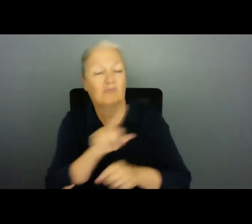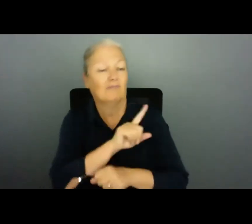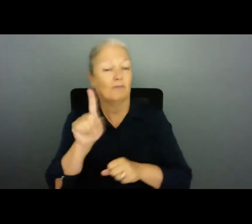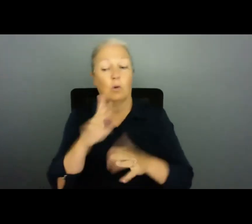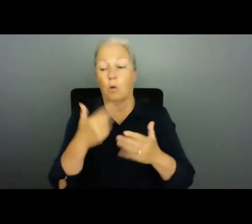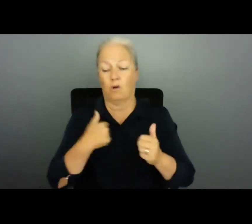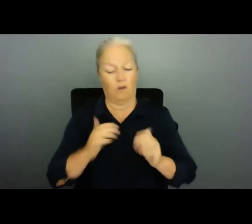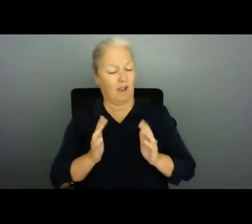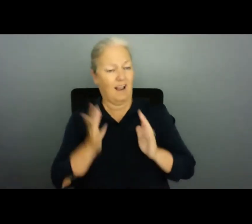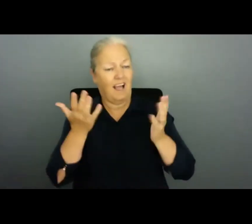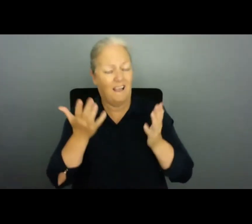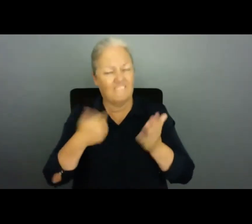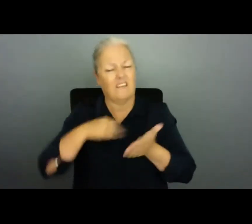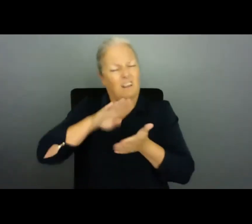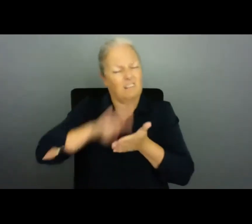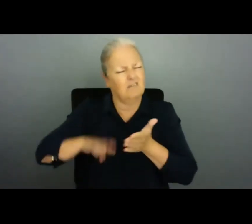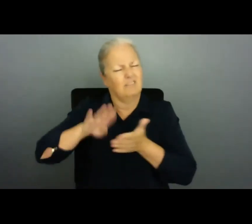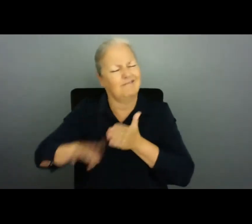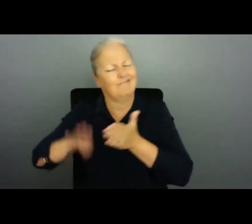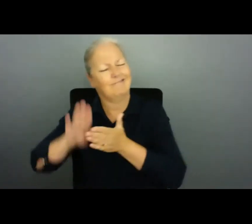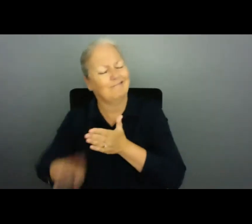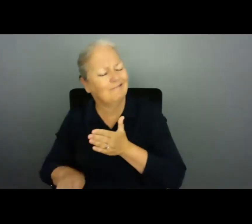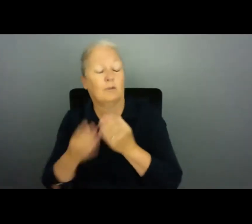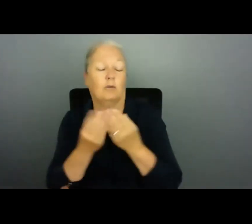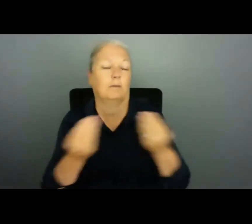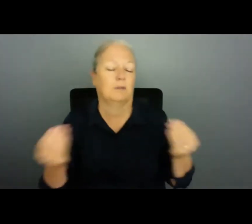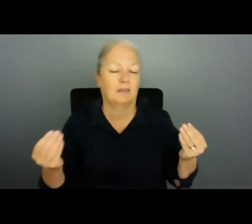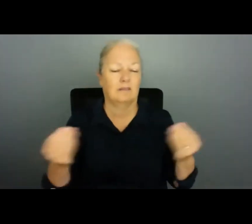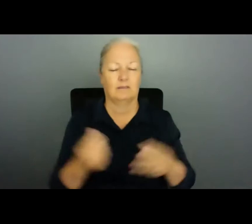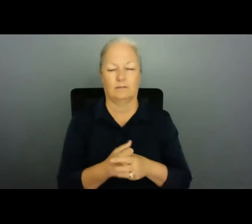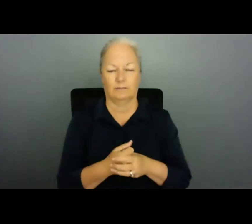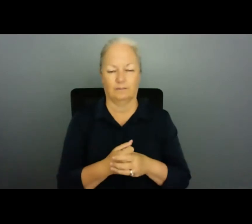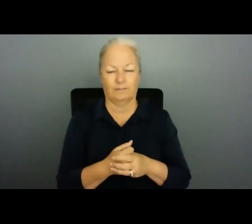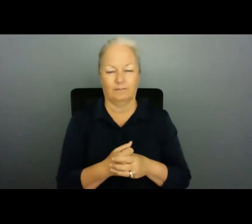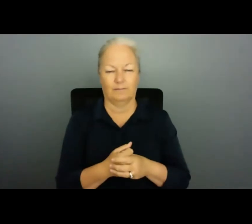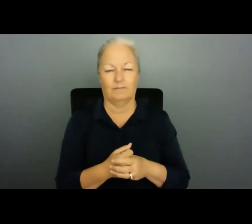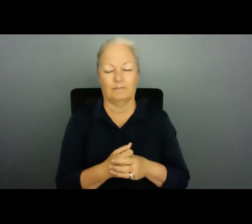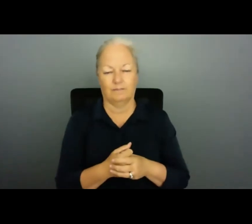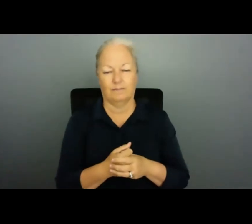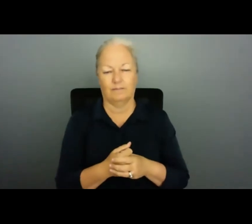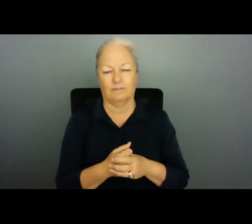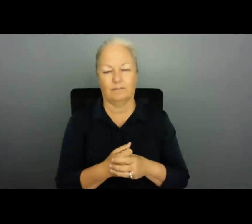on 23rd of november 2020 the un youth ny's office in a collaboration with other parties organized a